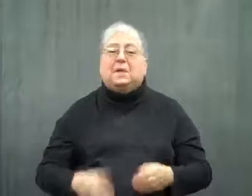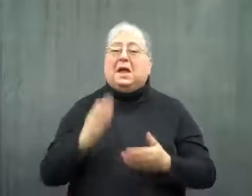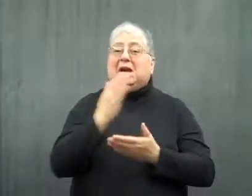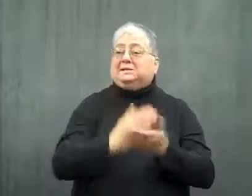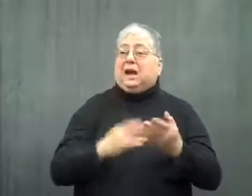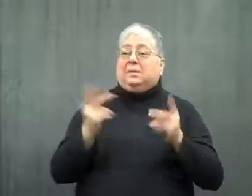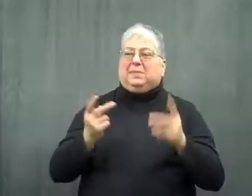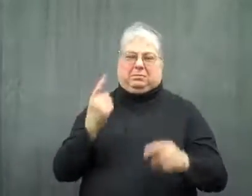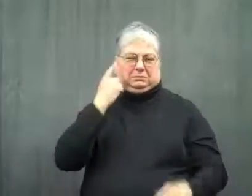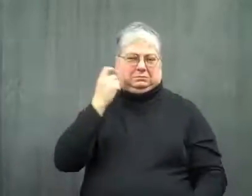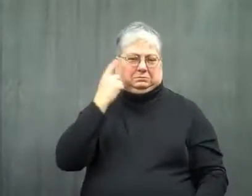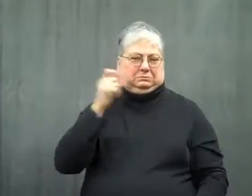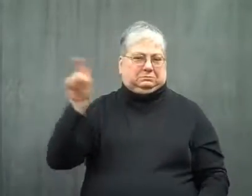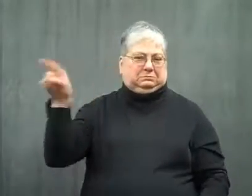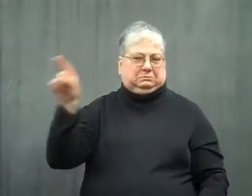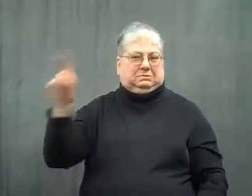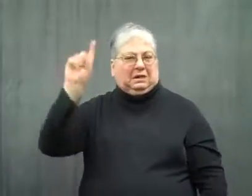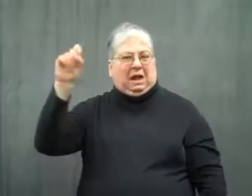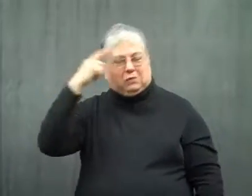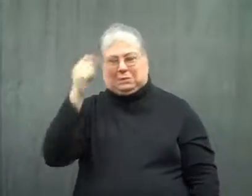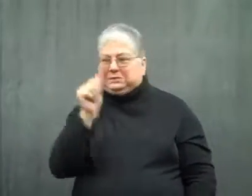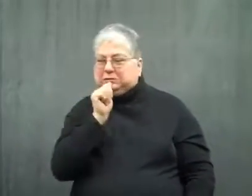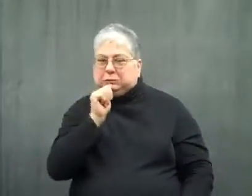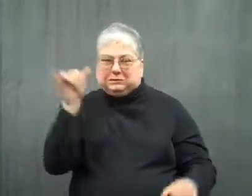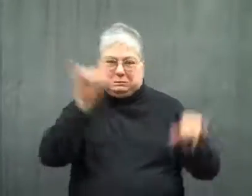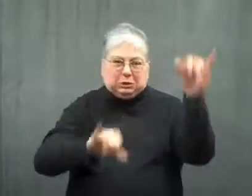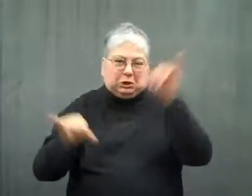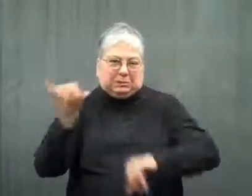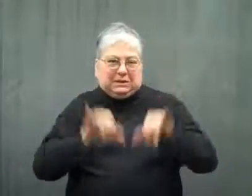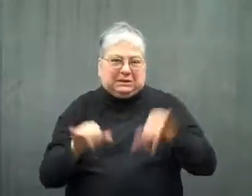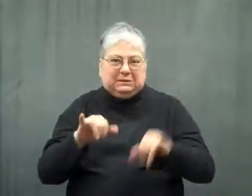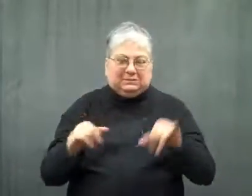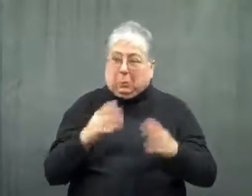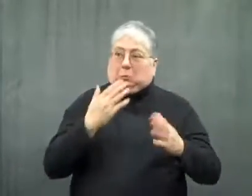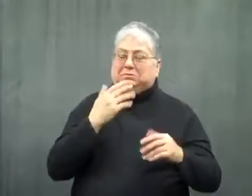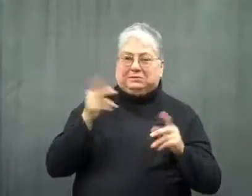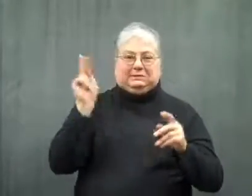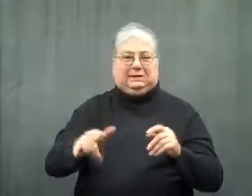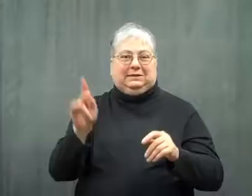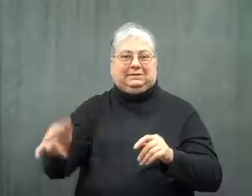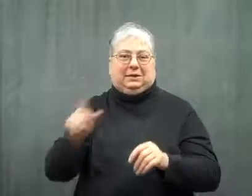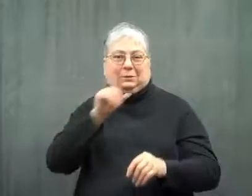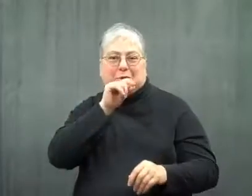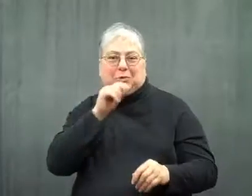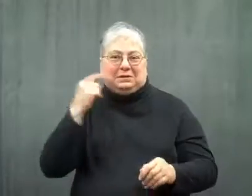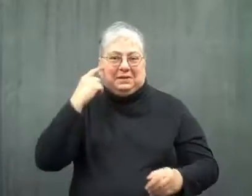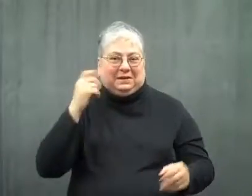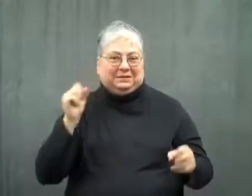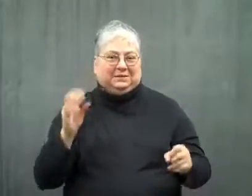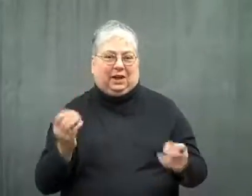Some believe secret government experiments are accidentally killing them.